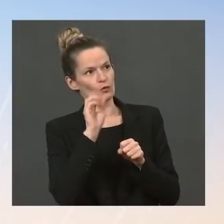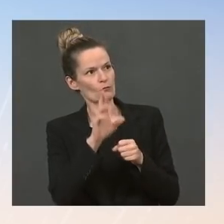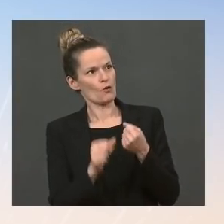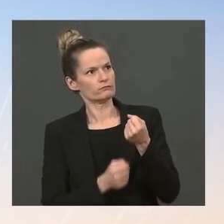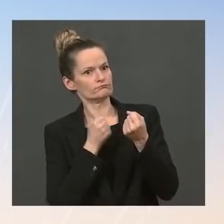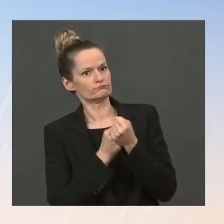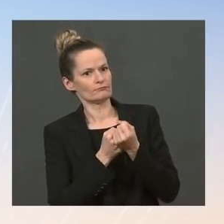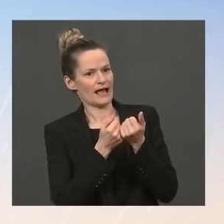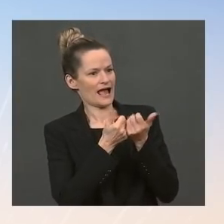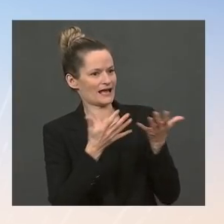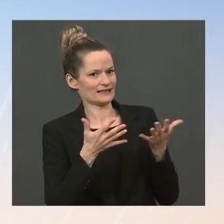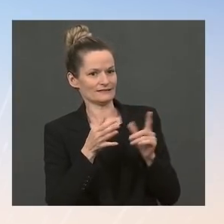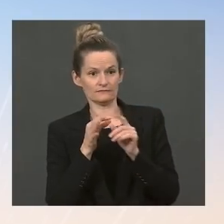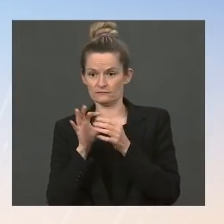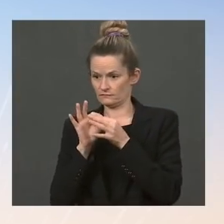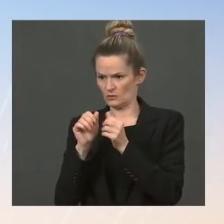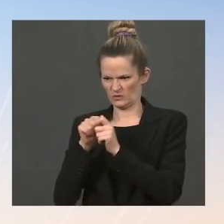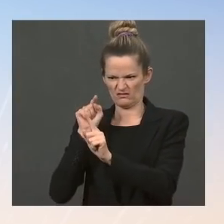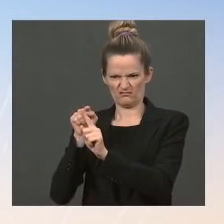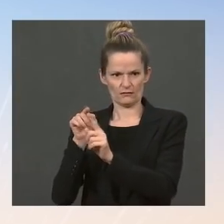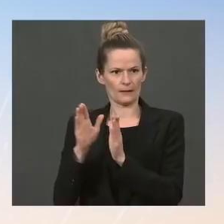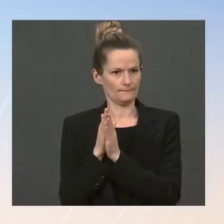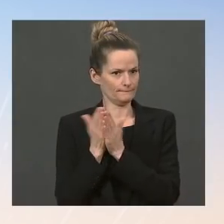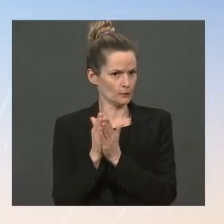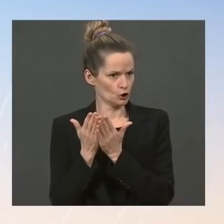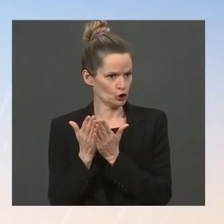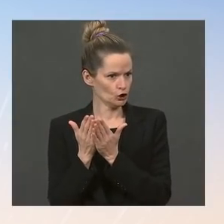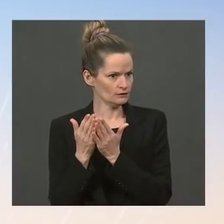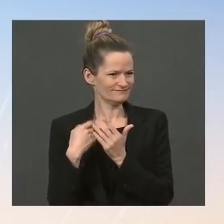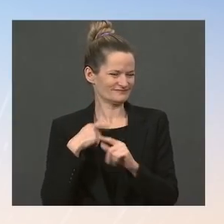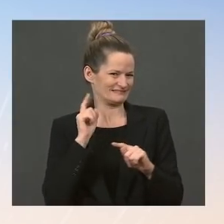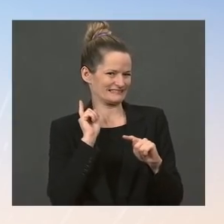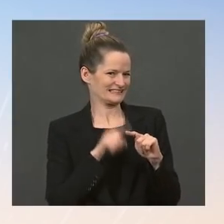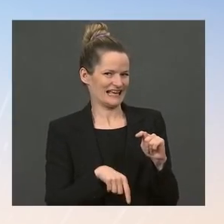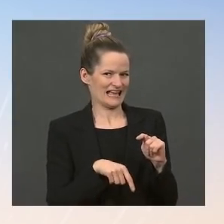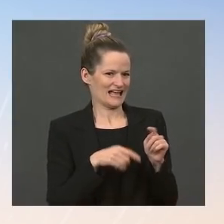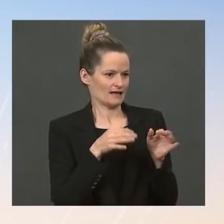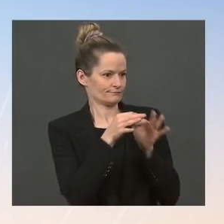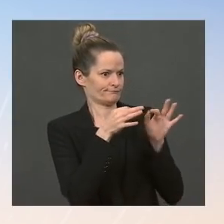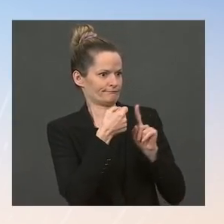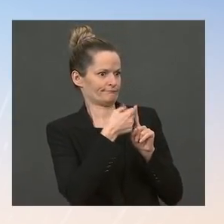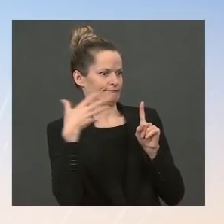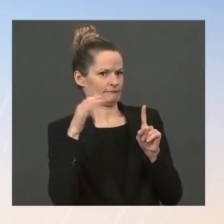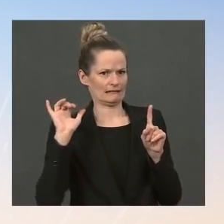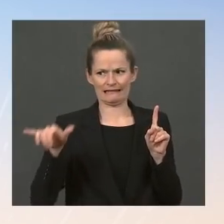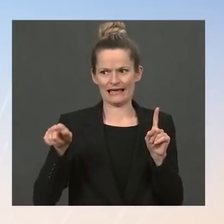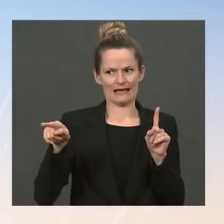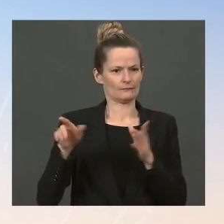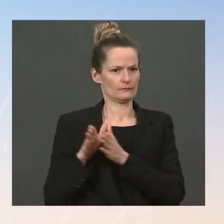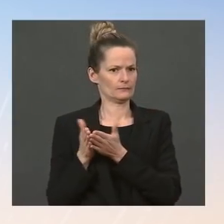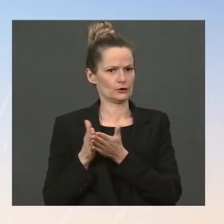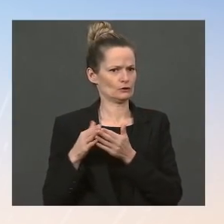But I think you're asking an important question, which is: How does the President take a range of advice from different people? And sometimes it's conflicting